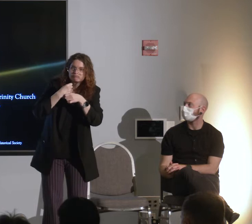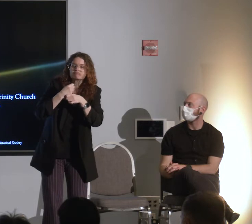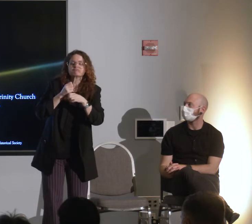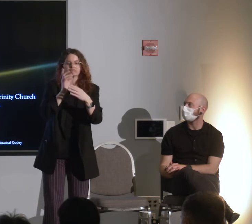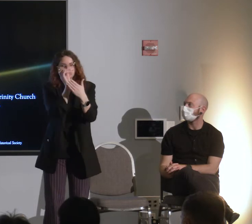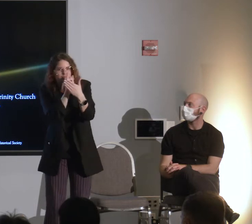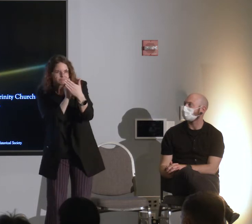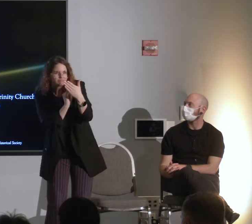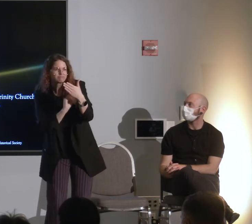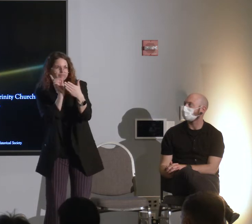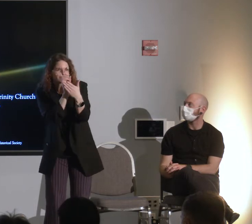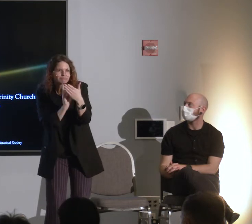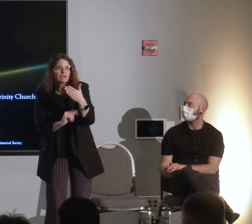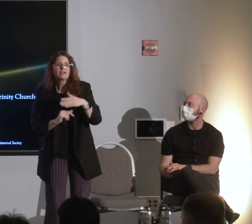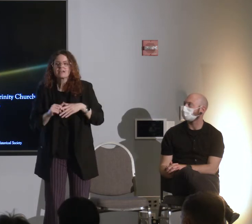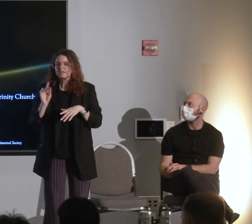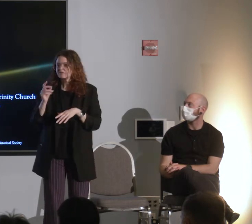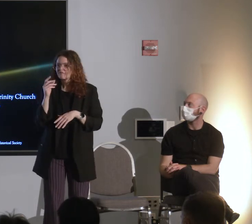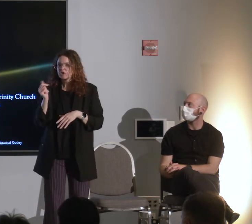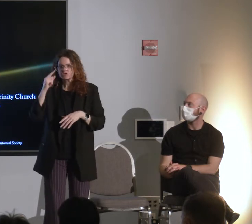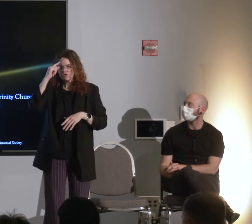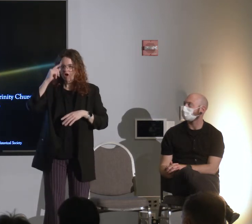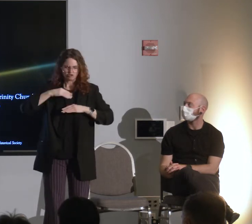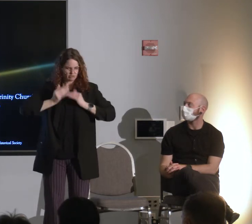his first rapid fire thoughts in an Esquis.